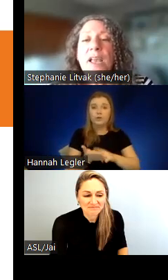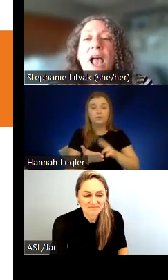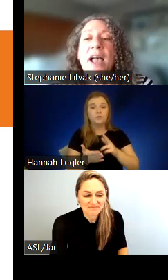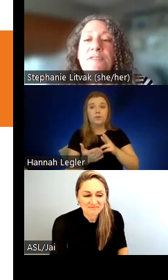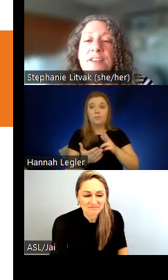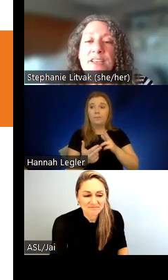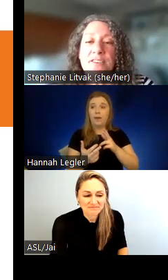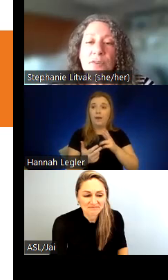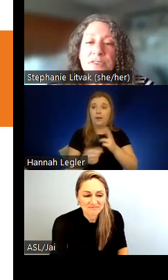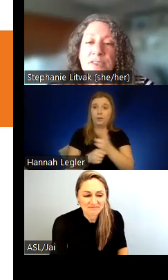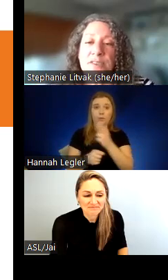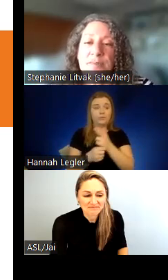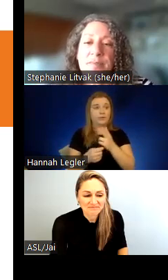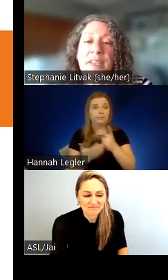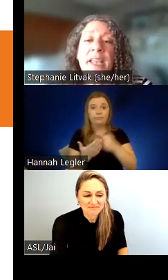and funding sources.